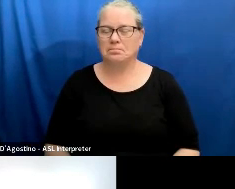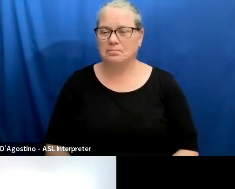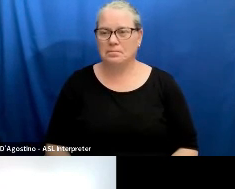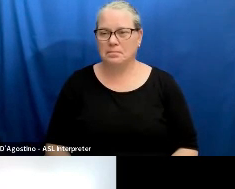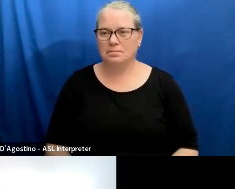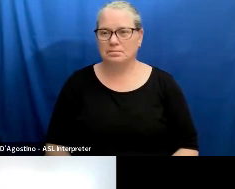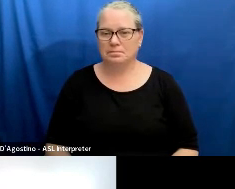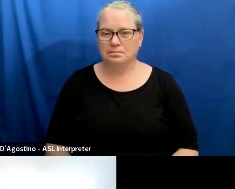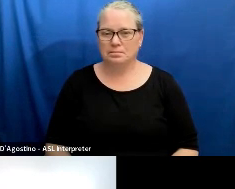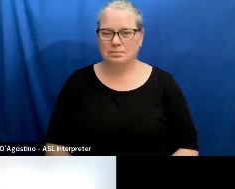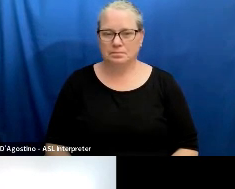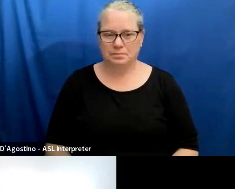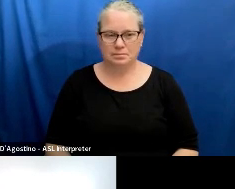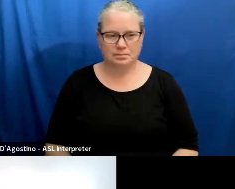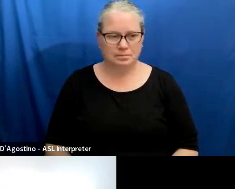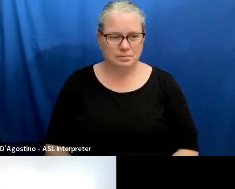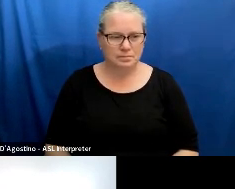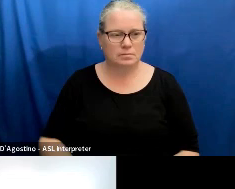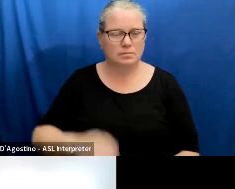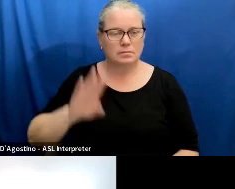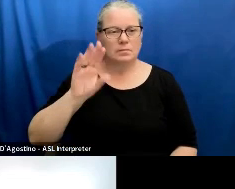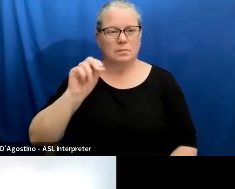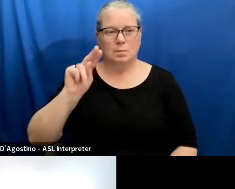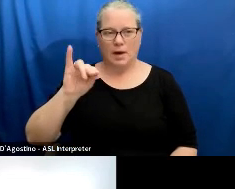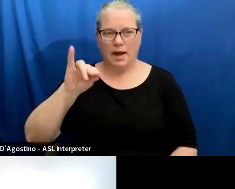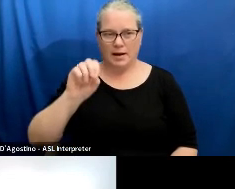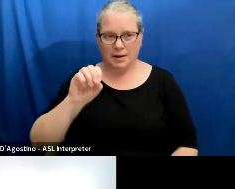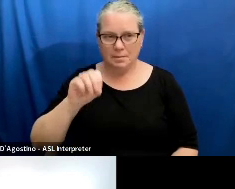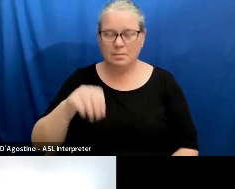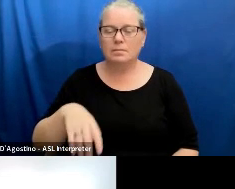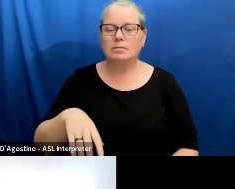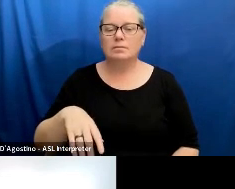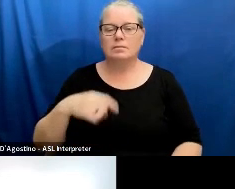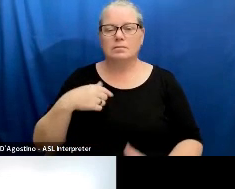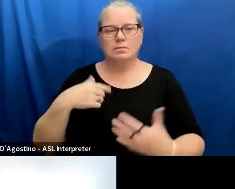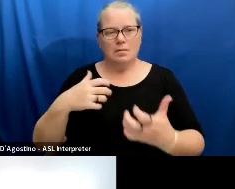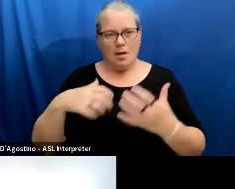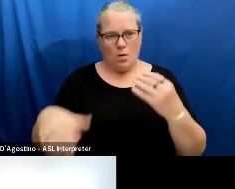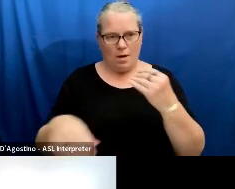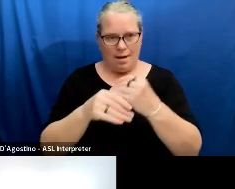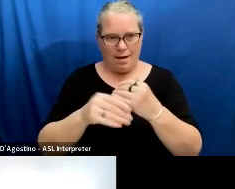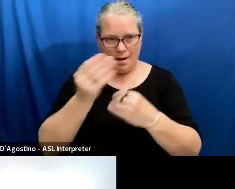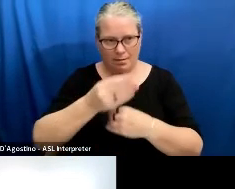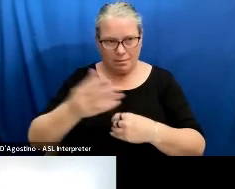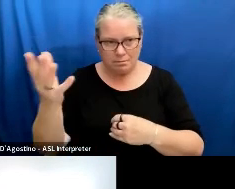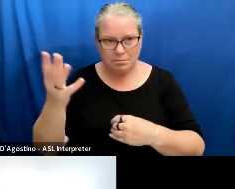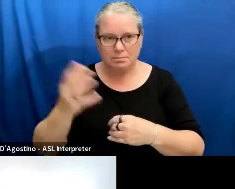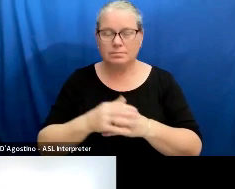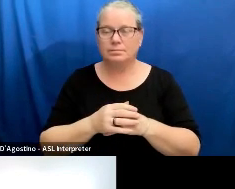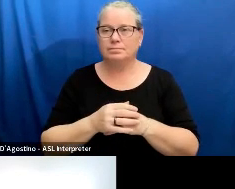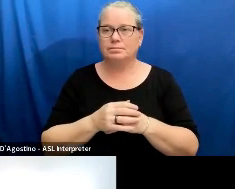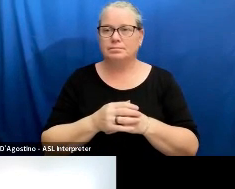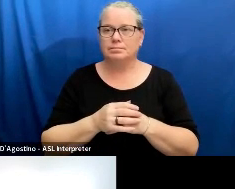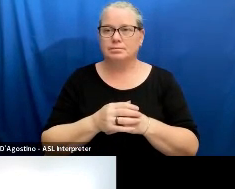and i would just like to add that you know despite all the barriers that are put up